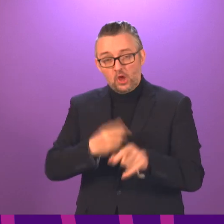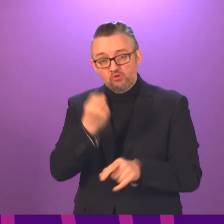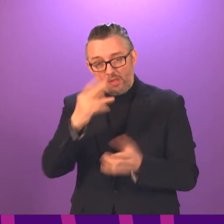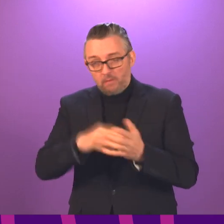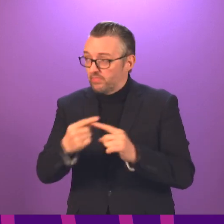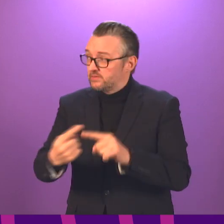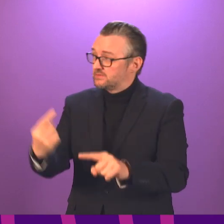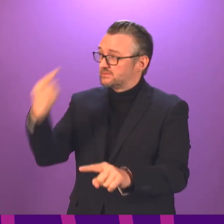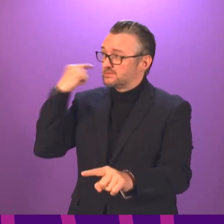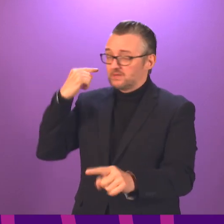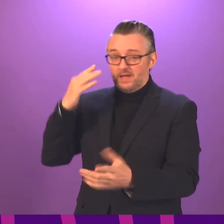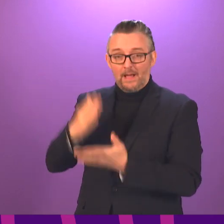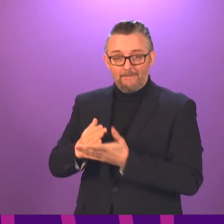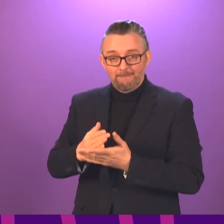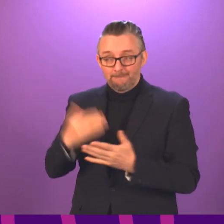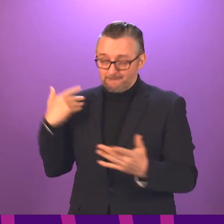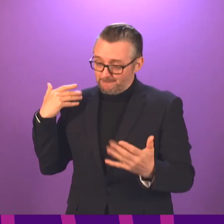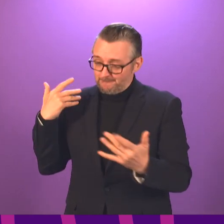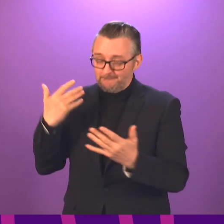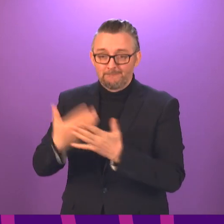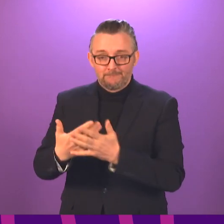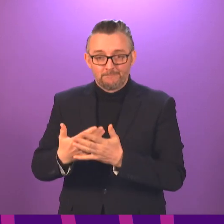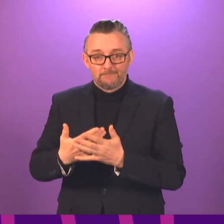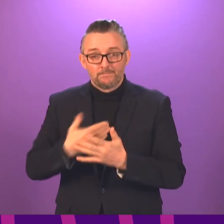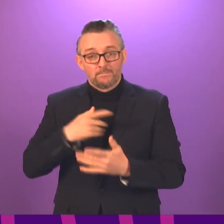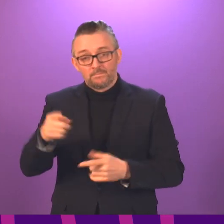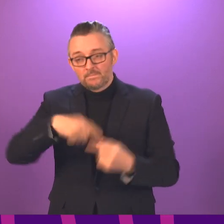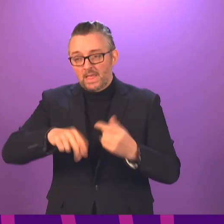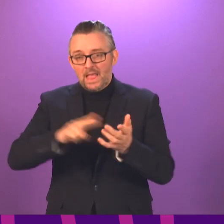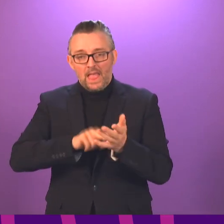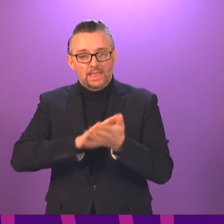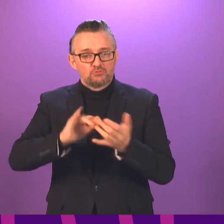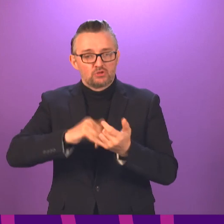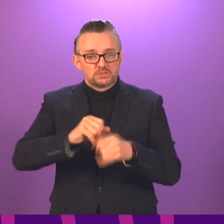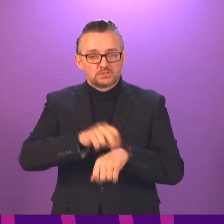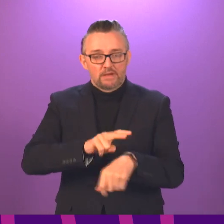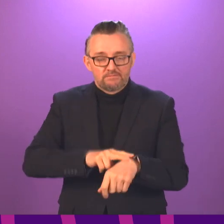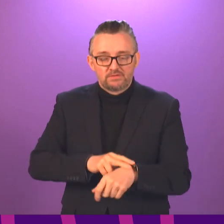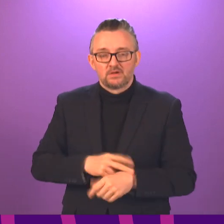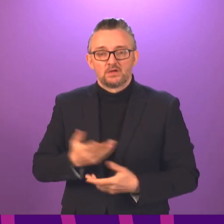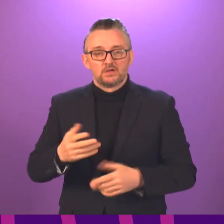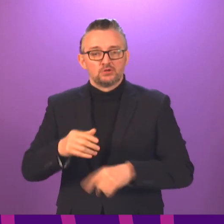in Scotland. In that time, we have seen our NHS staff, our social care staff and all our